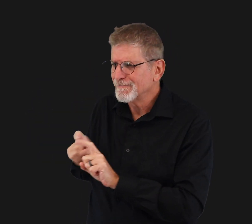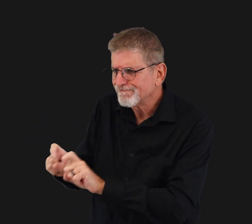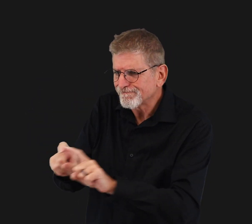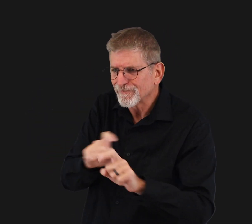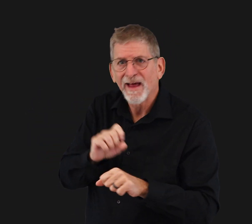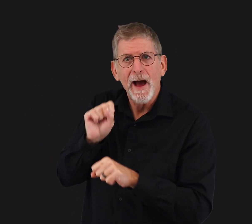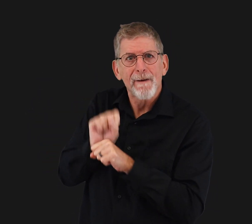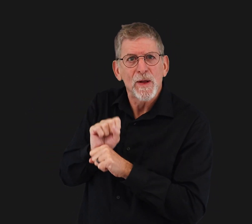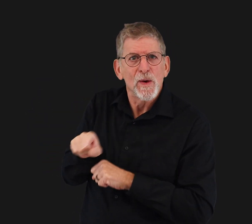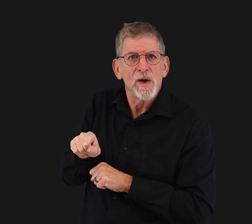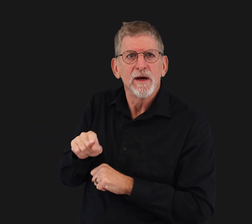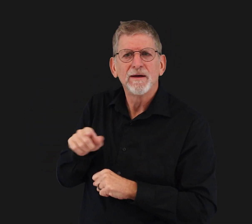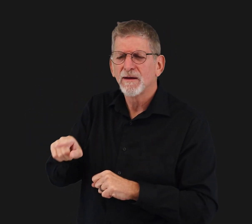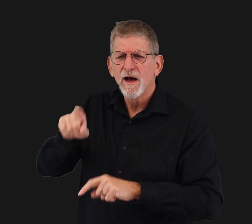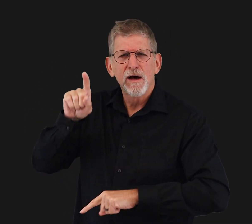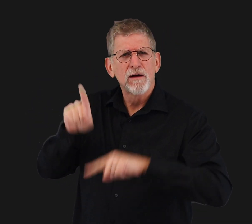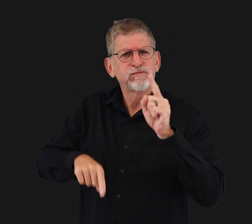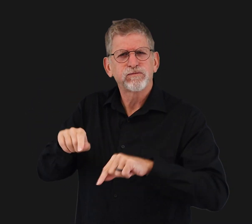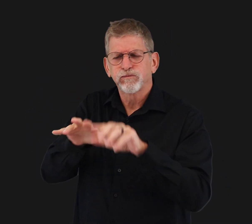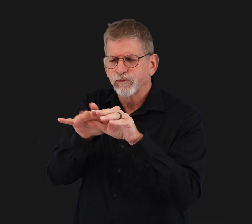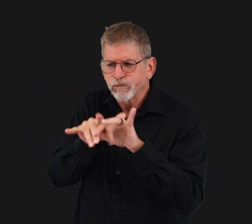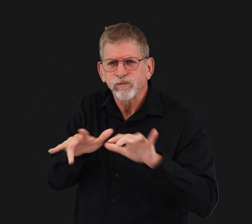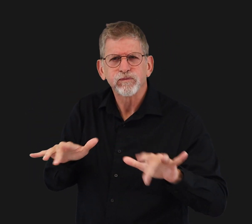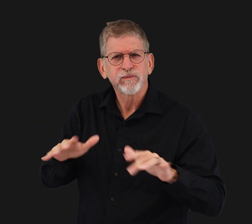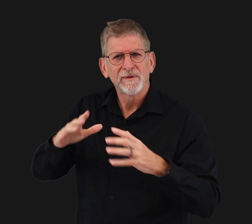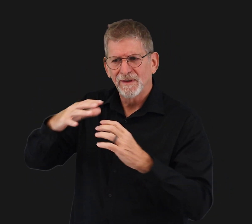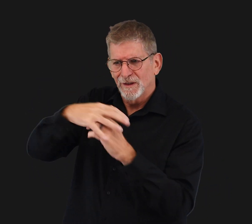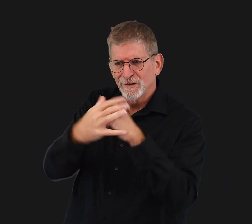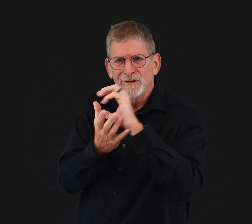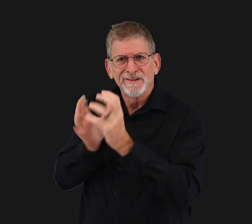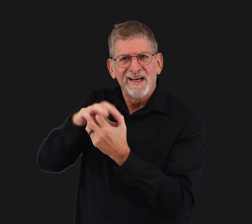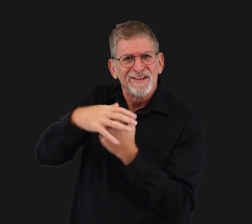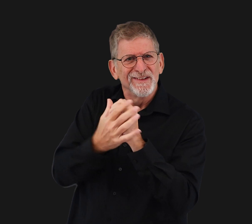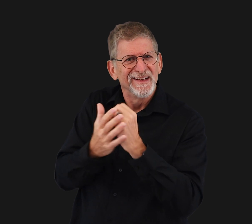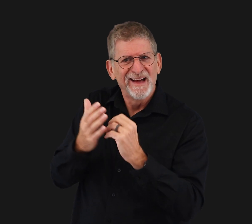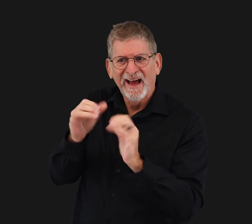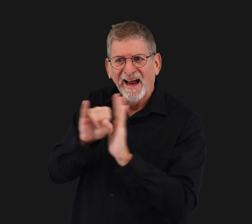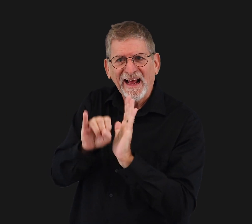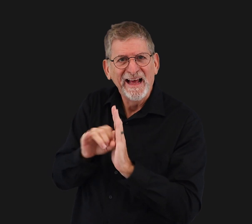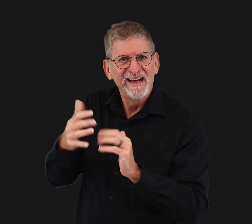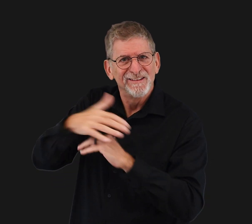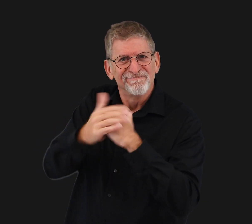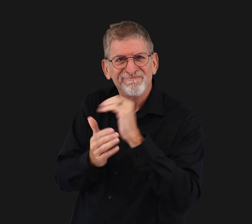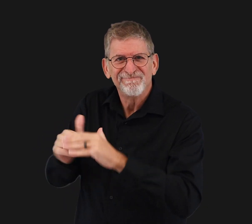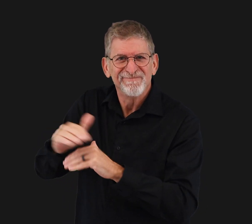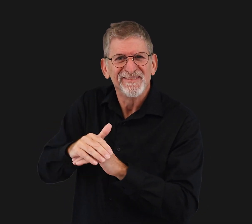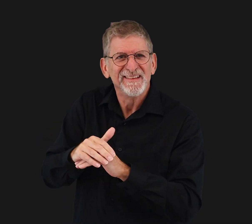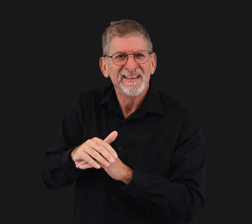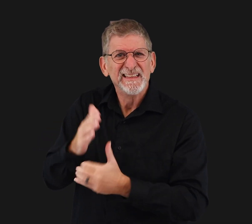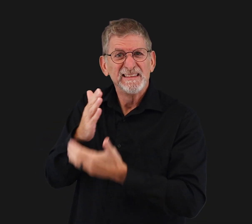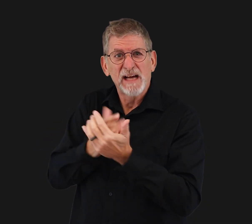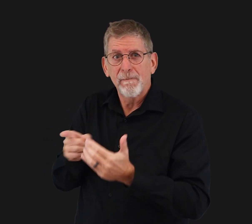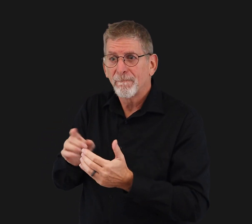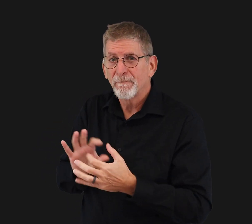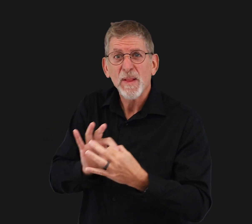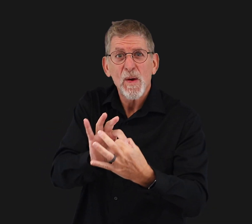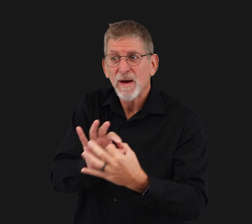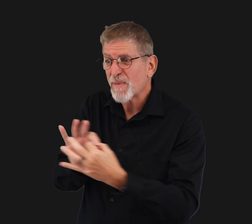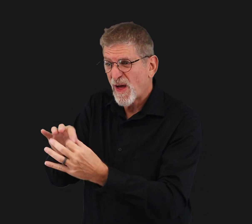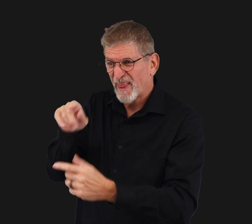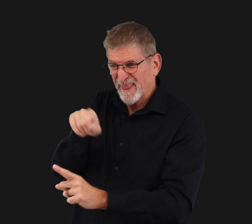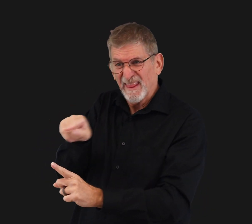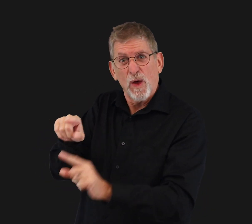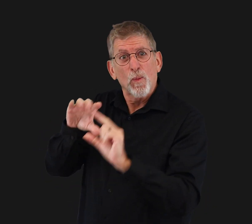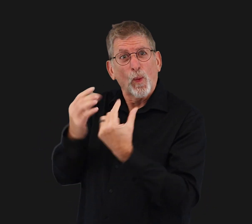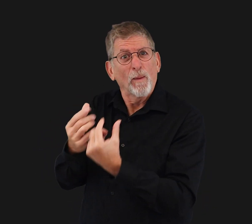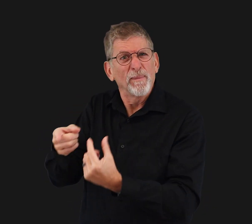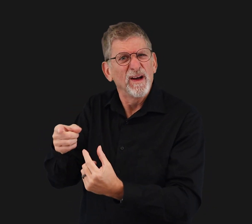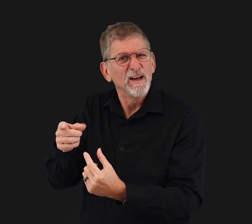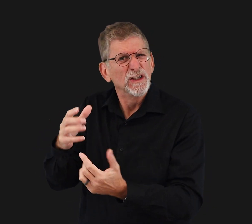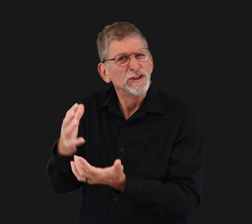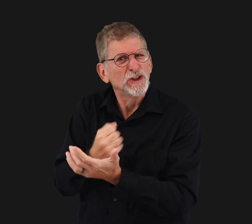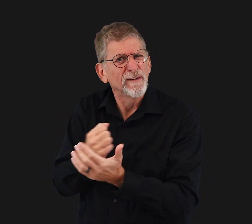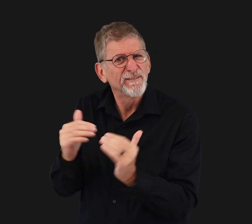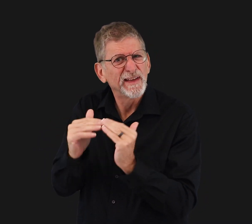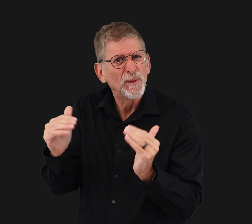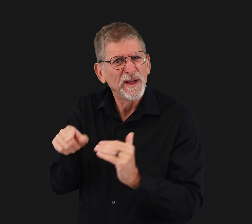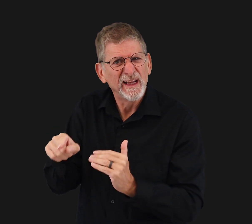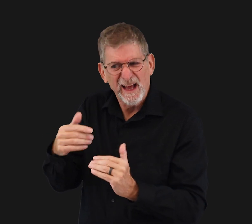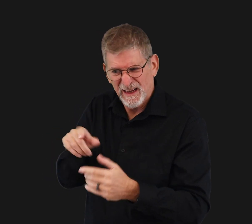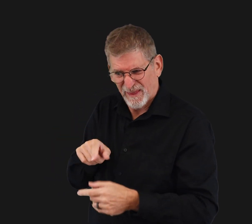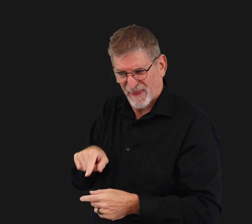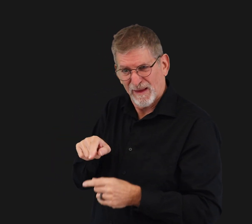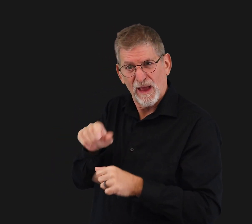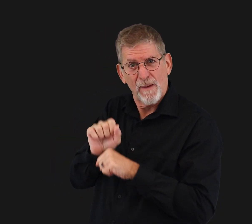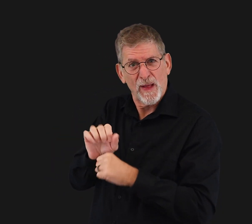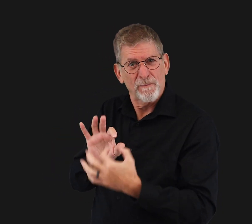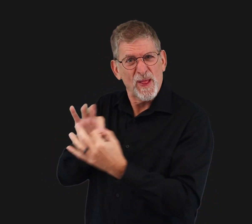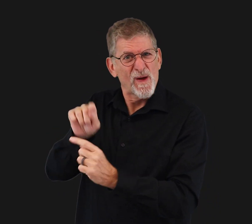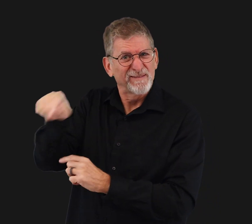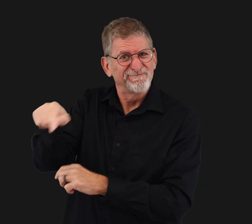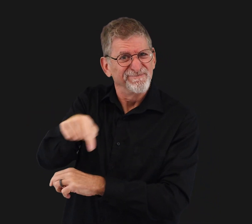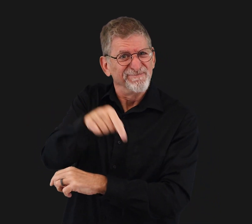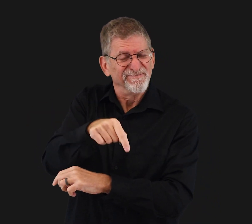We spoke with employees with diverse and intersecting identities, some of whom belong to other equity-deserving groups.